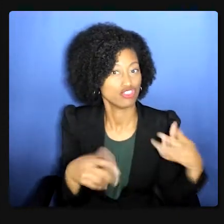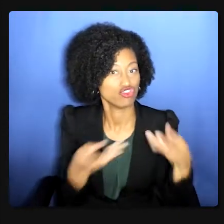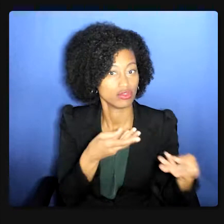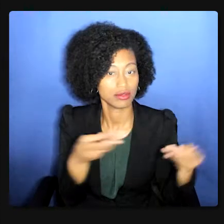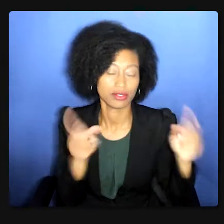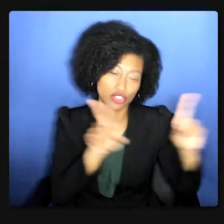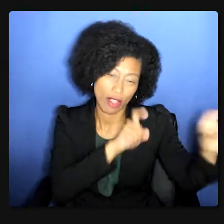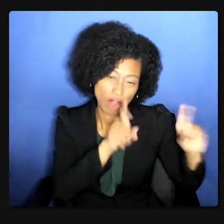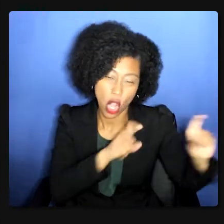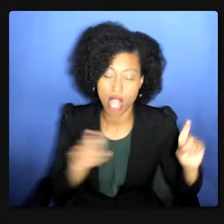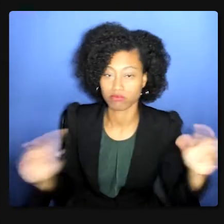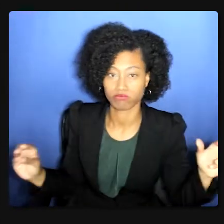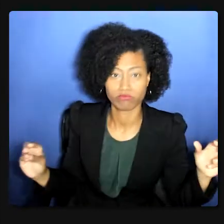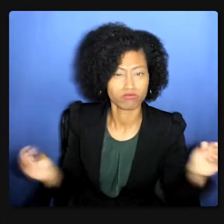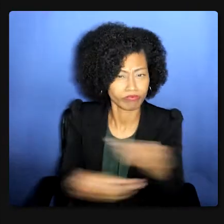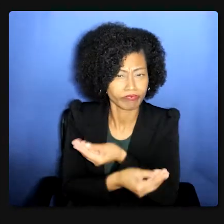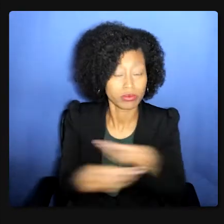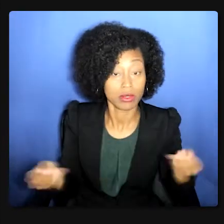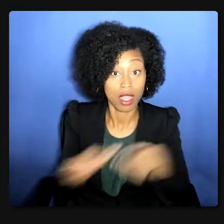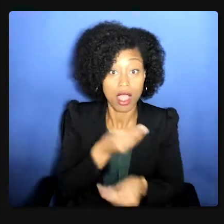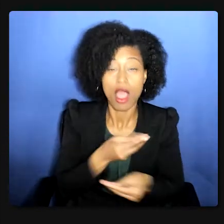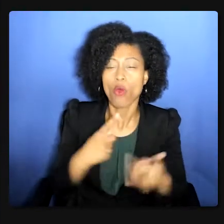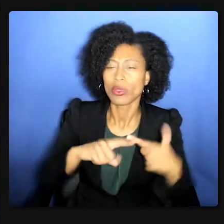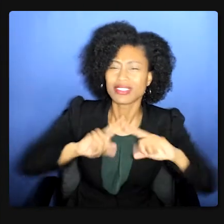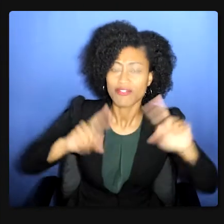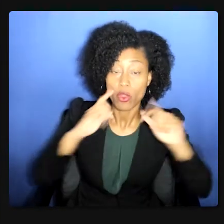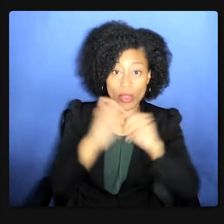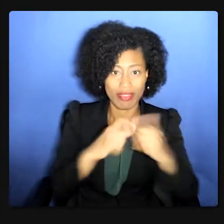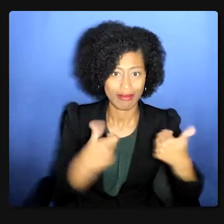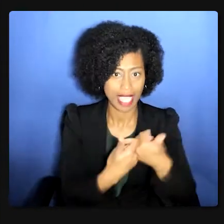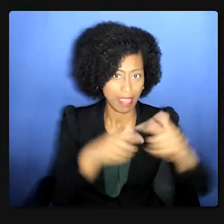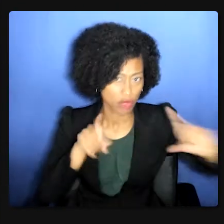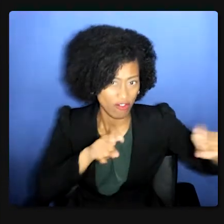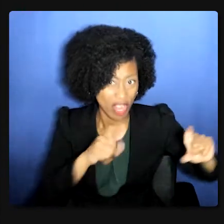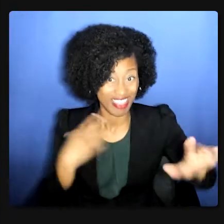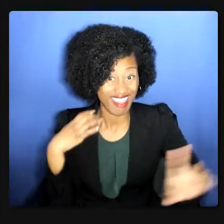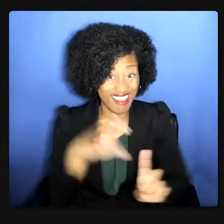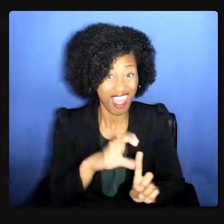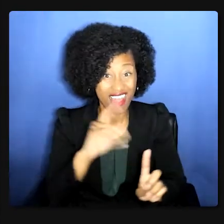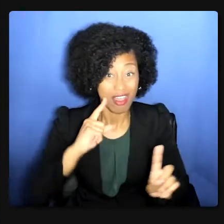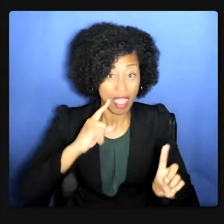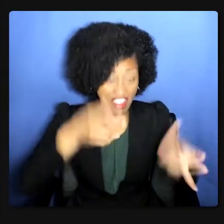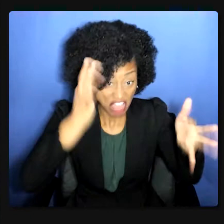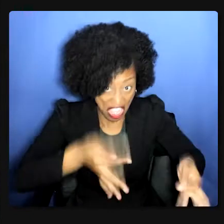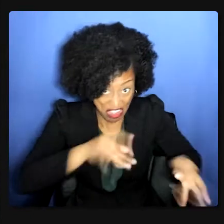[Amie] But what makes it a little different to allocate game servers are never deleted, like, or scaled down, right?